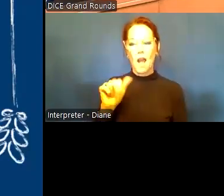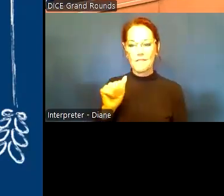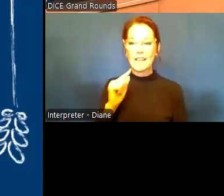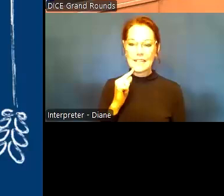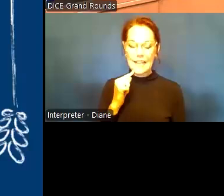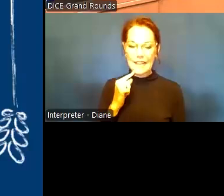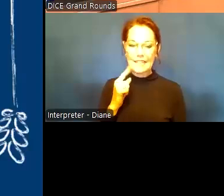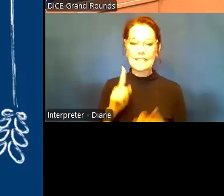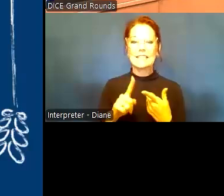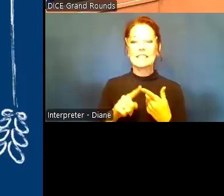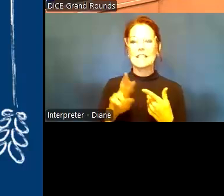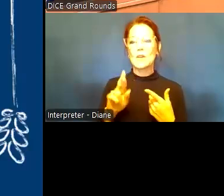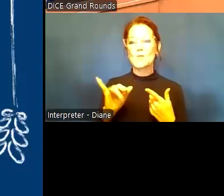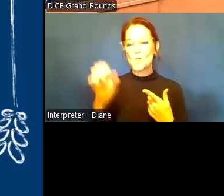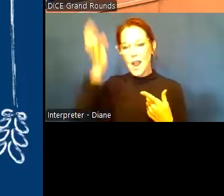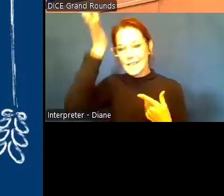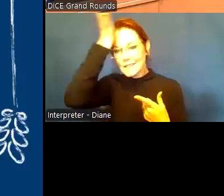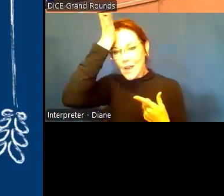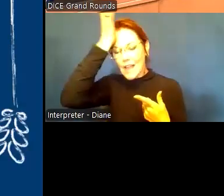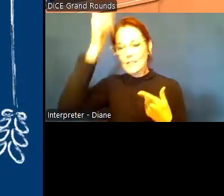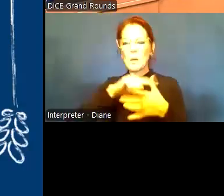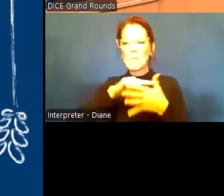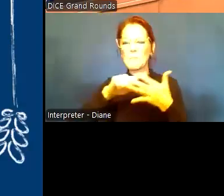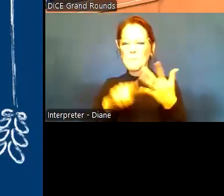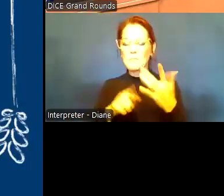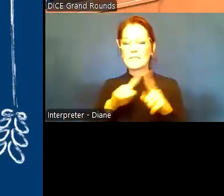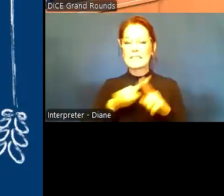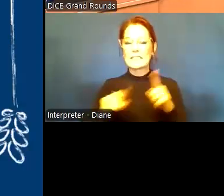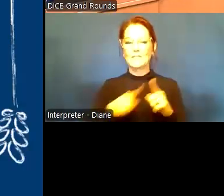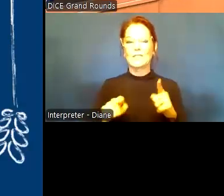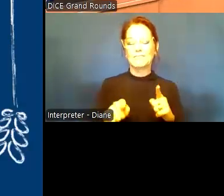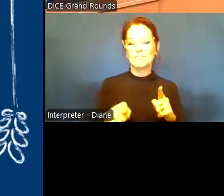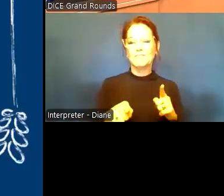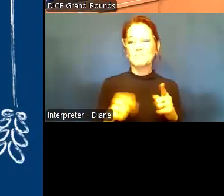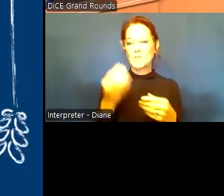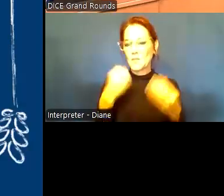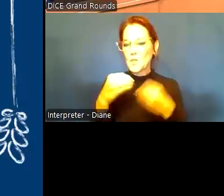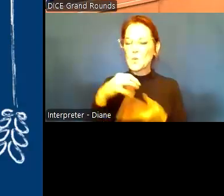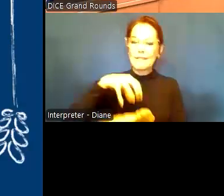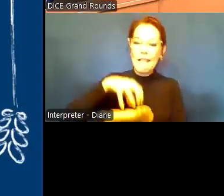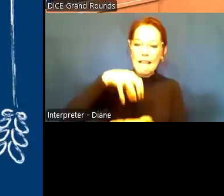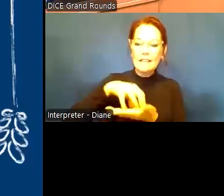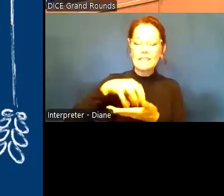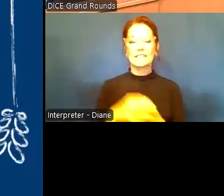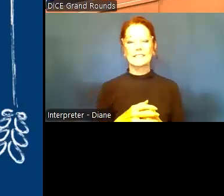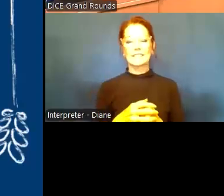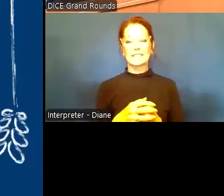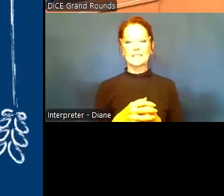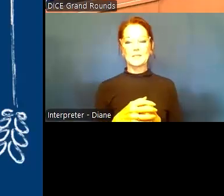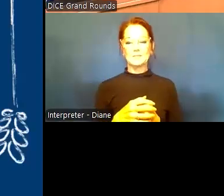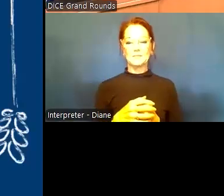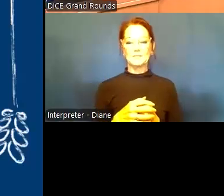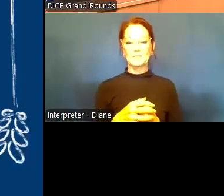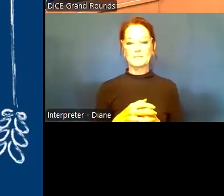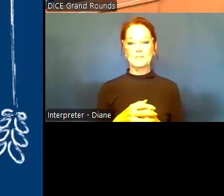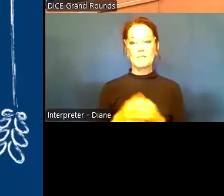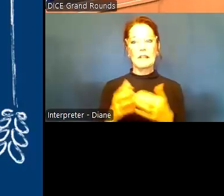crackers and uh pineapple pineapple cakes uh so a lot of the ingredients should be written